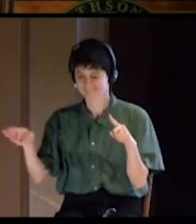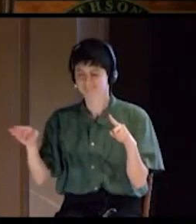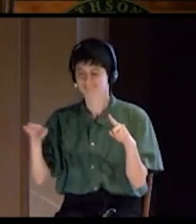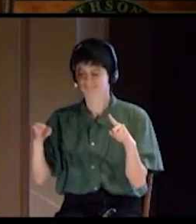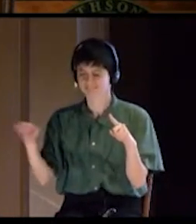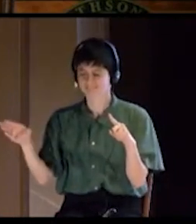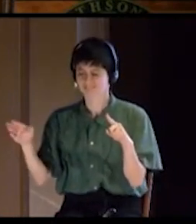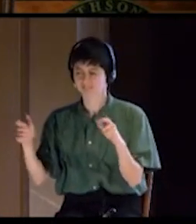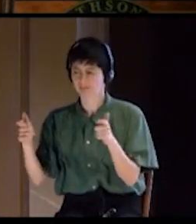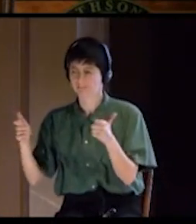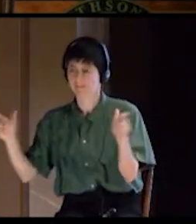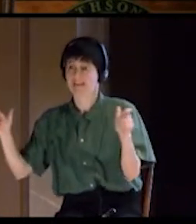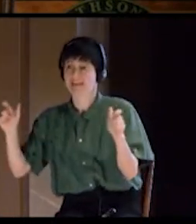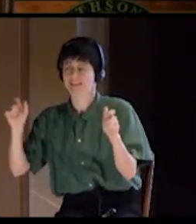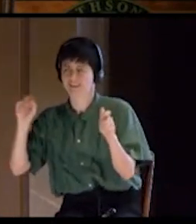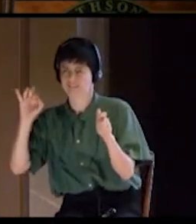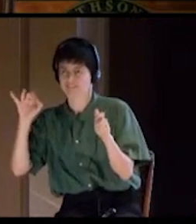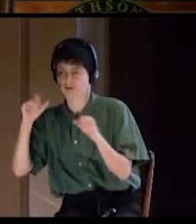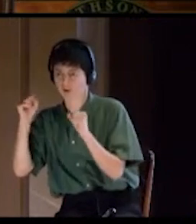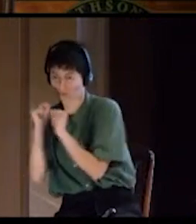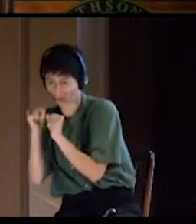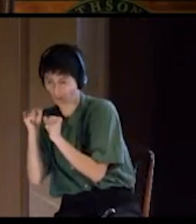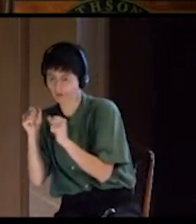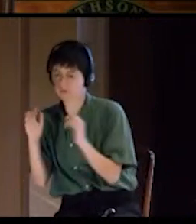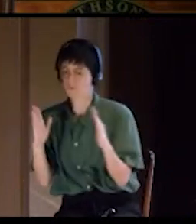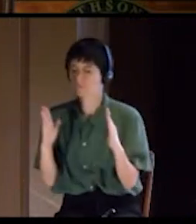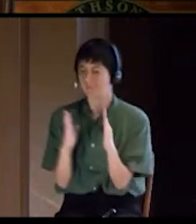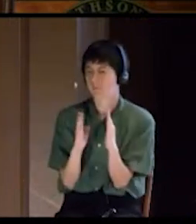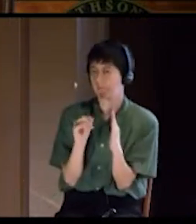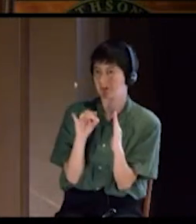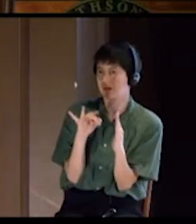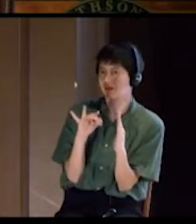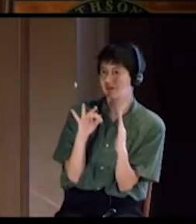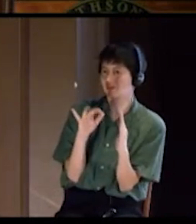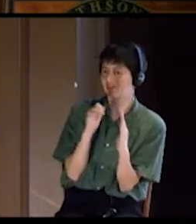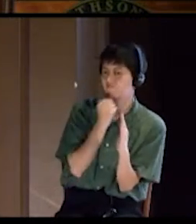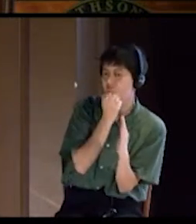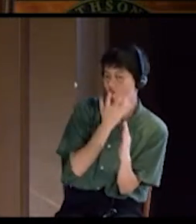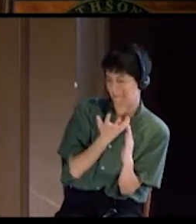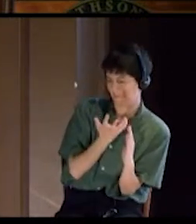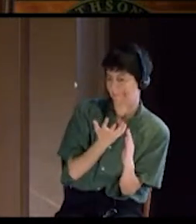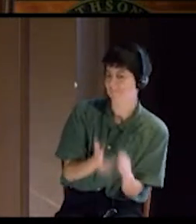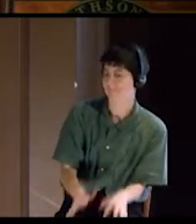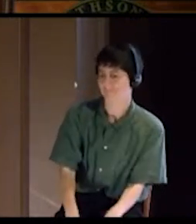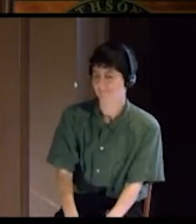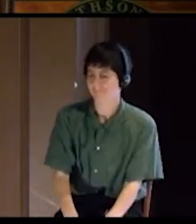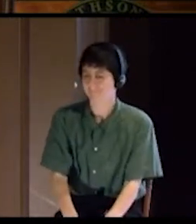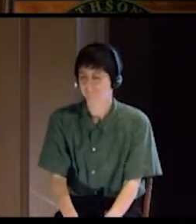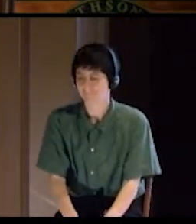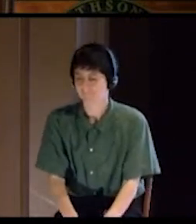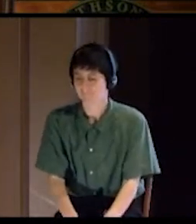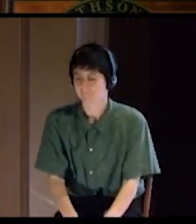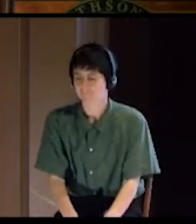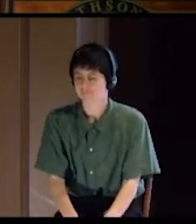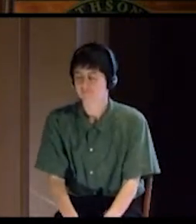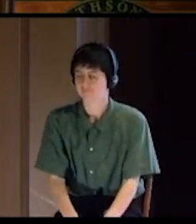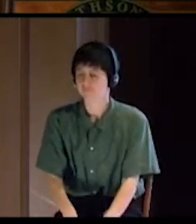overheat and die and small critters die during cooler times.